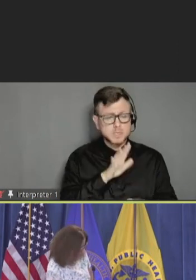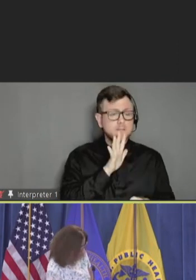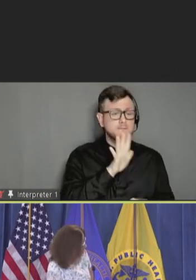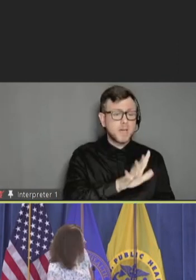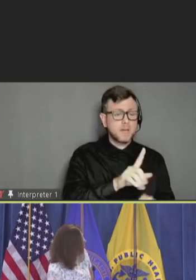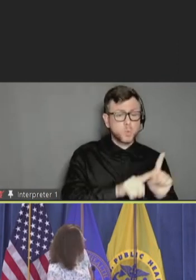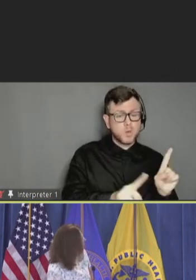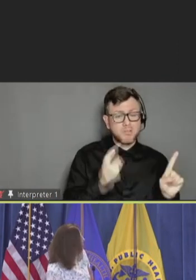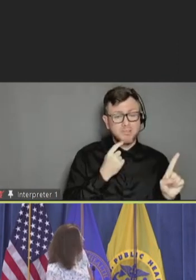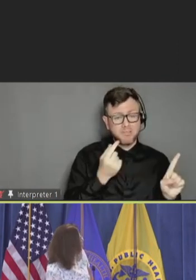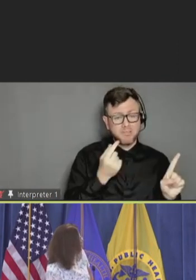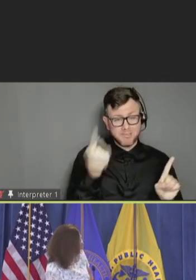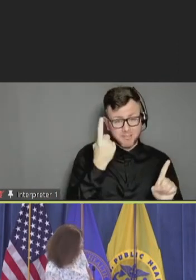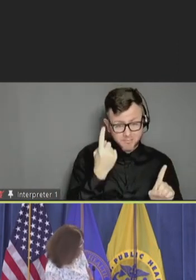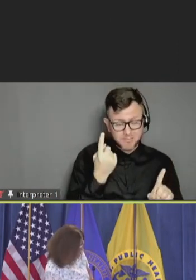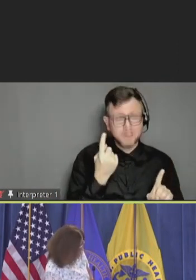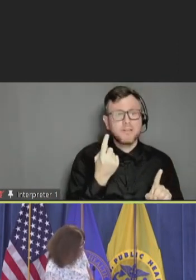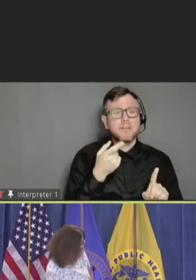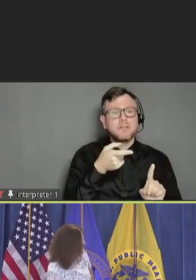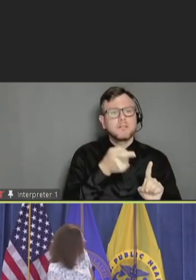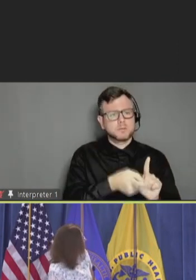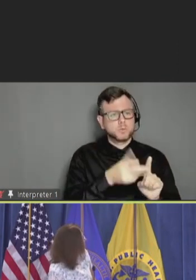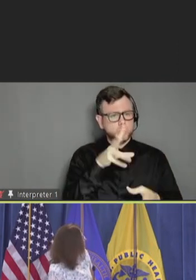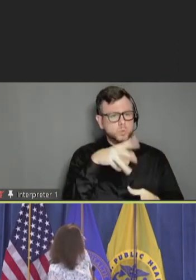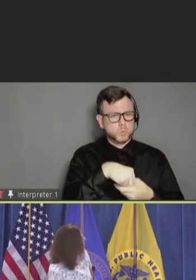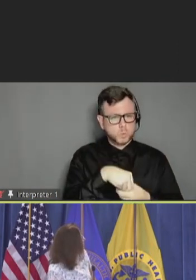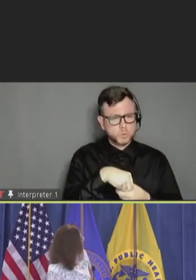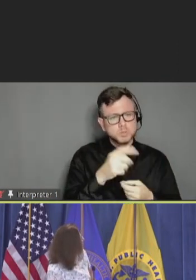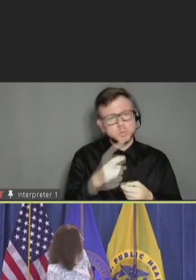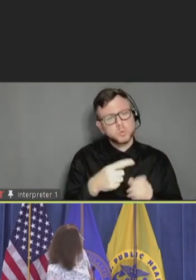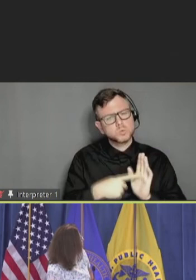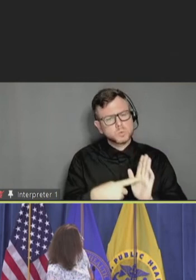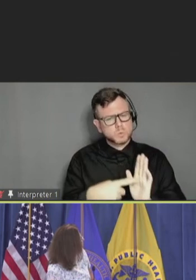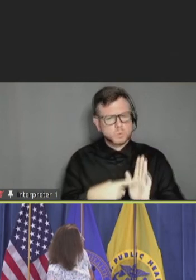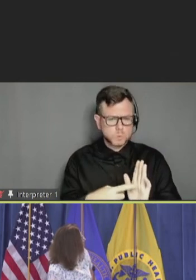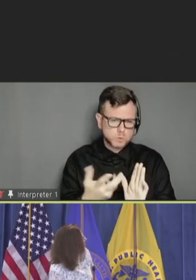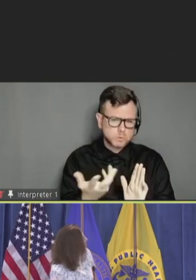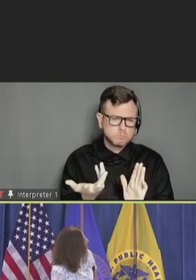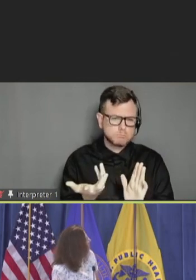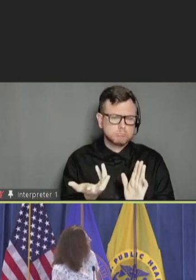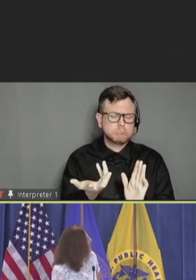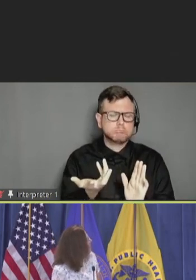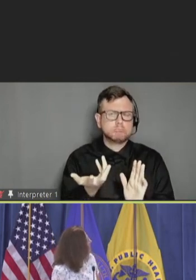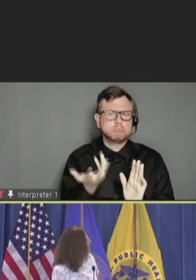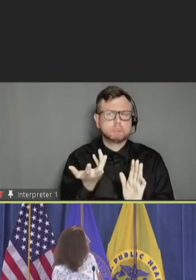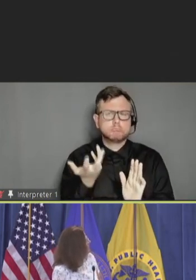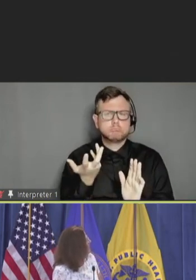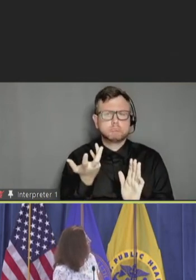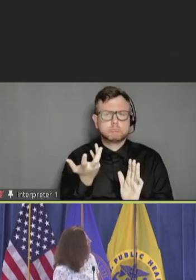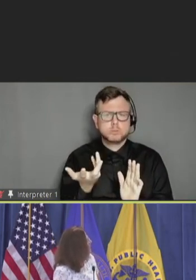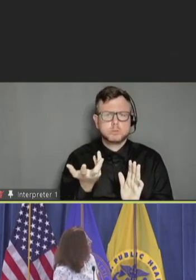So, just included this to just again, show that in the -- that you can see the incidence